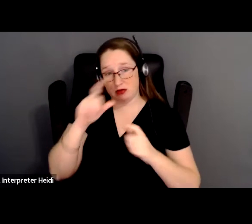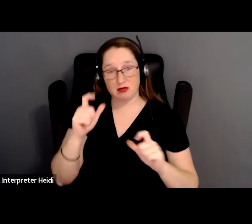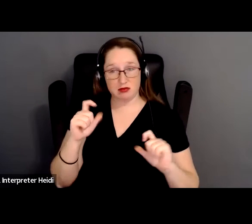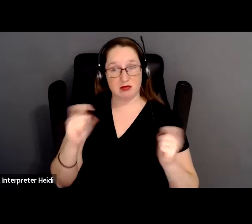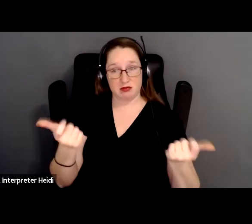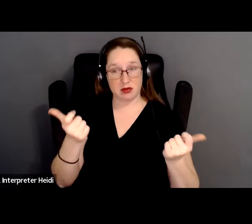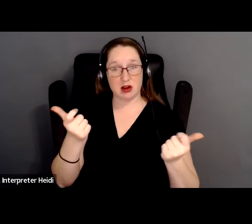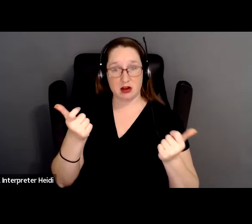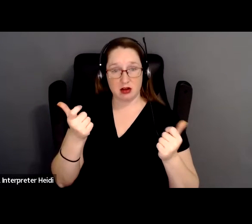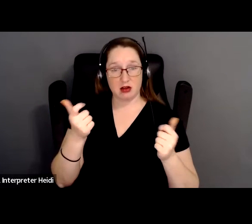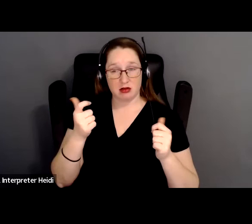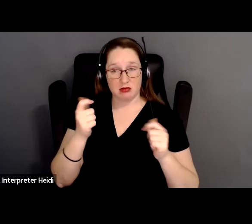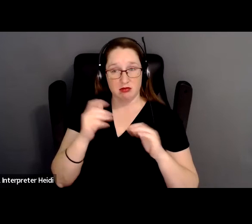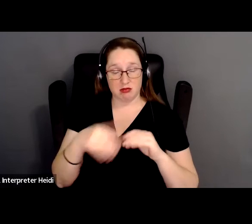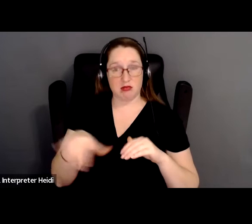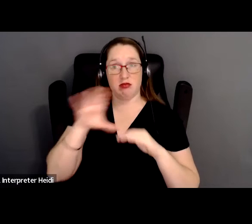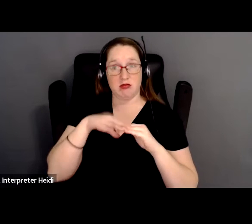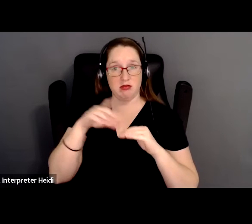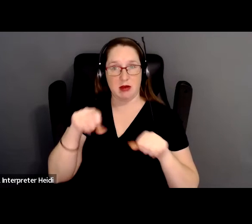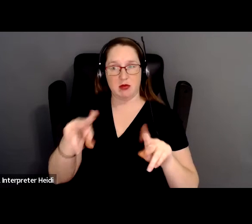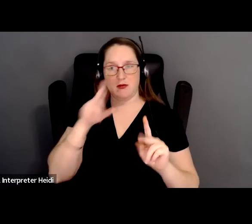improvement in opportunities for people to live in their own homes.